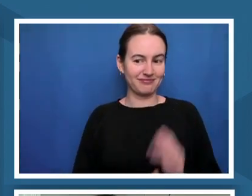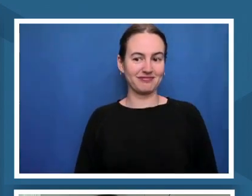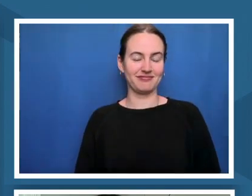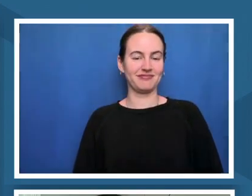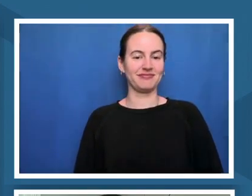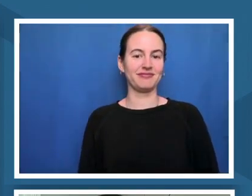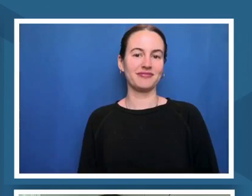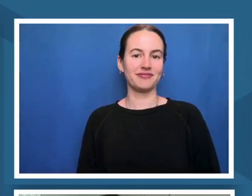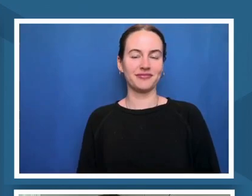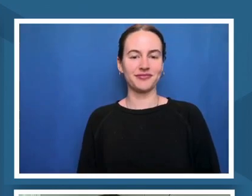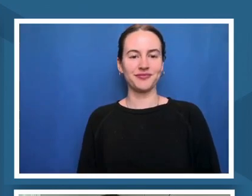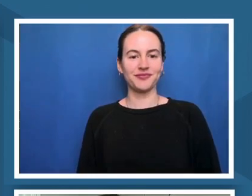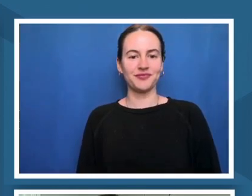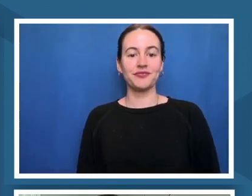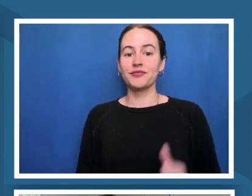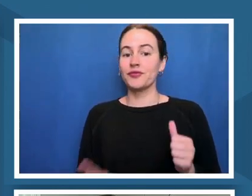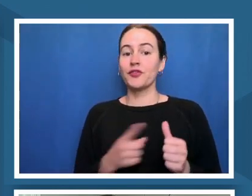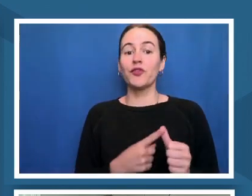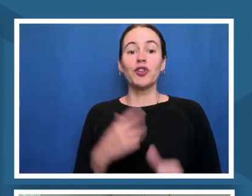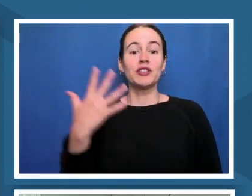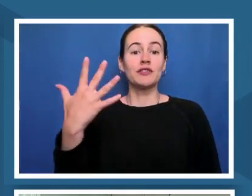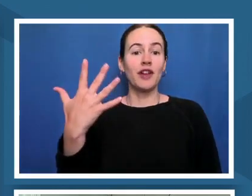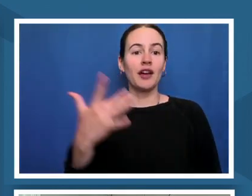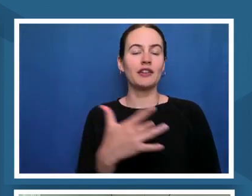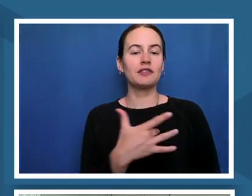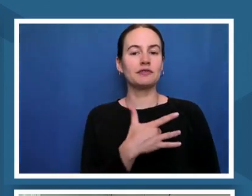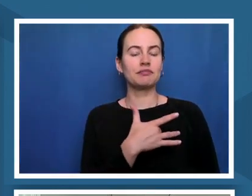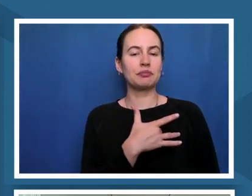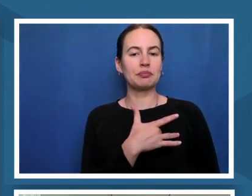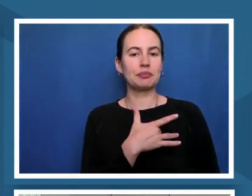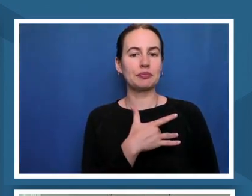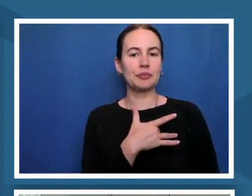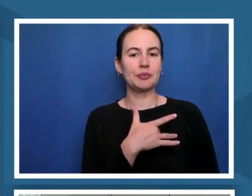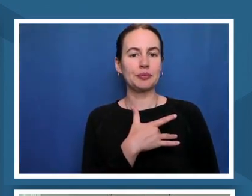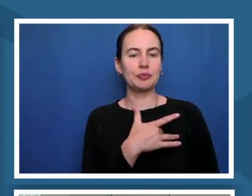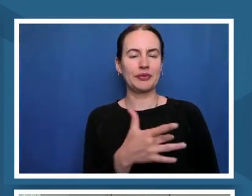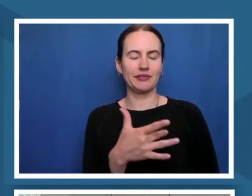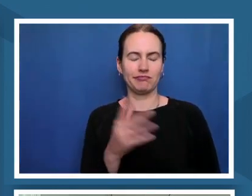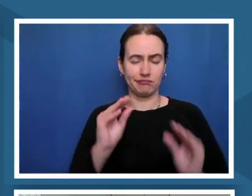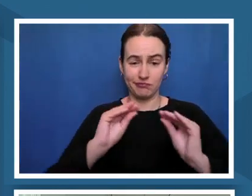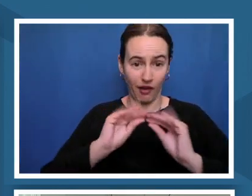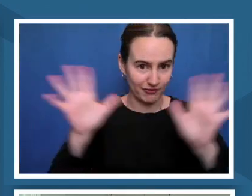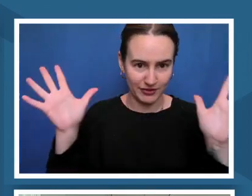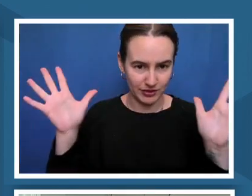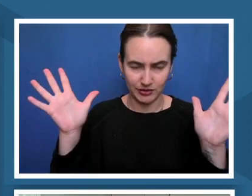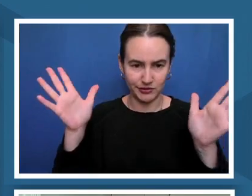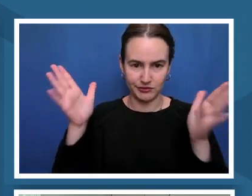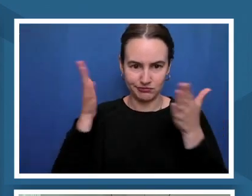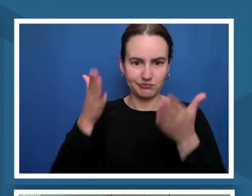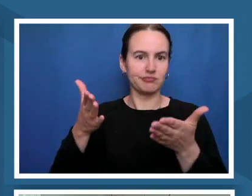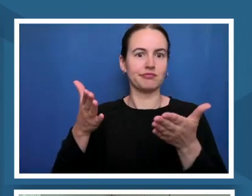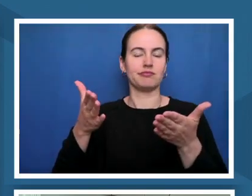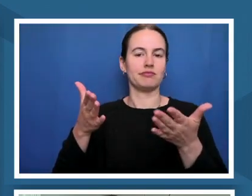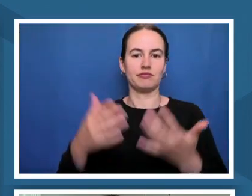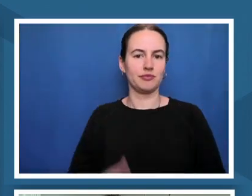the first five are usually the ones that are just sort of screaming at you right